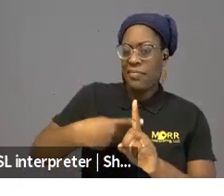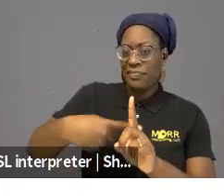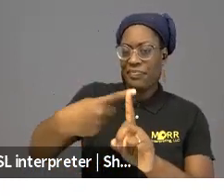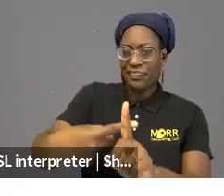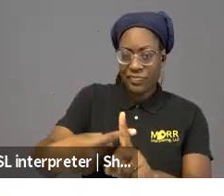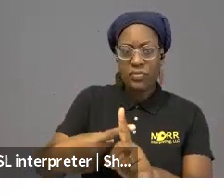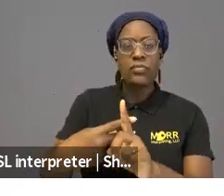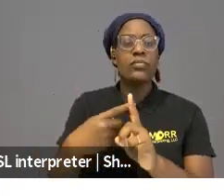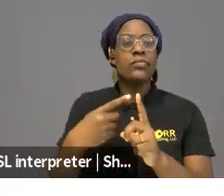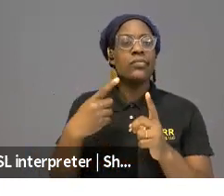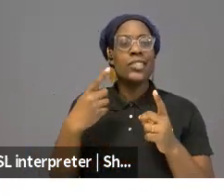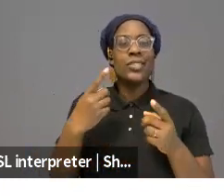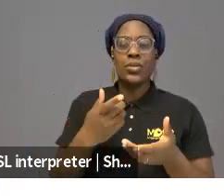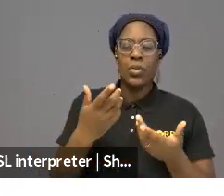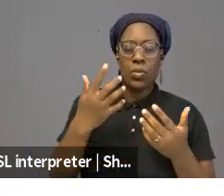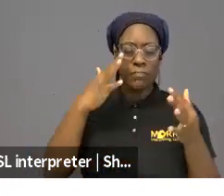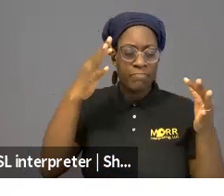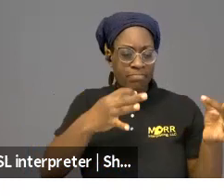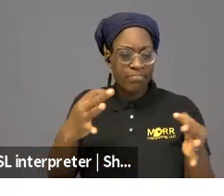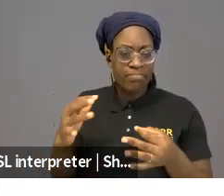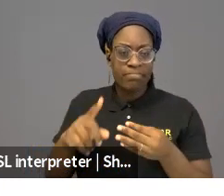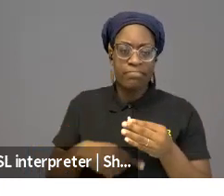And one of the reasons this is important is our writing center really supports